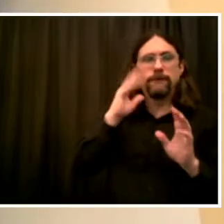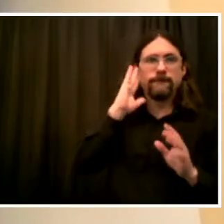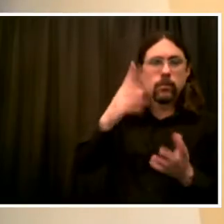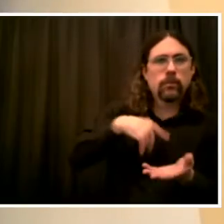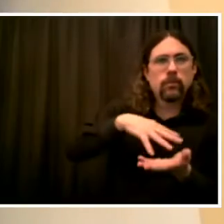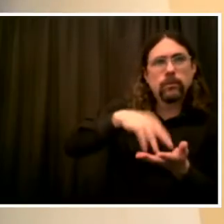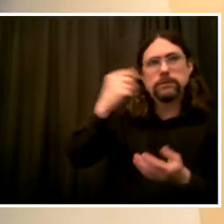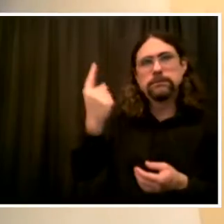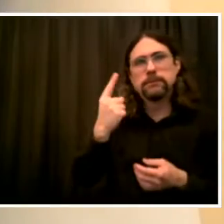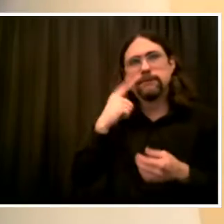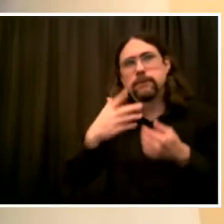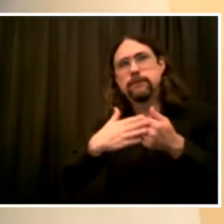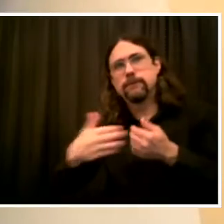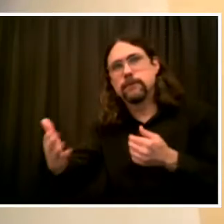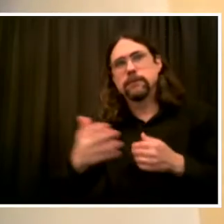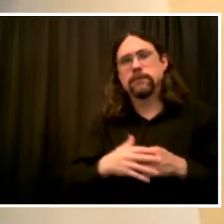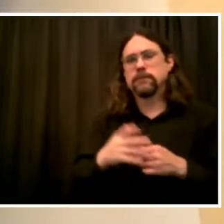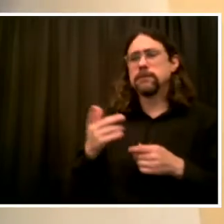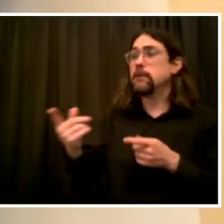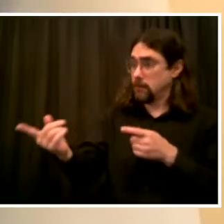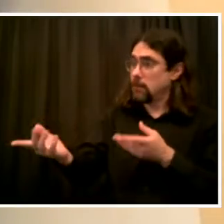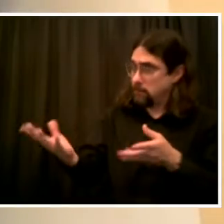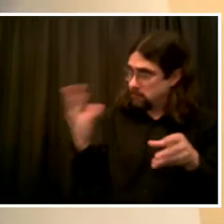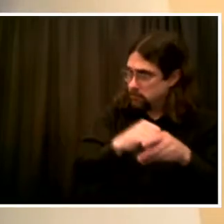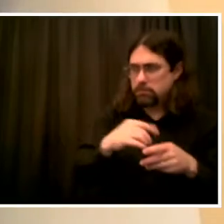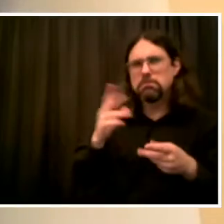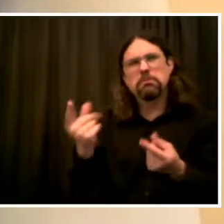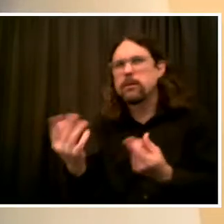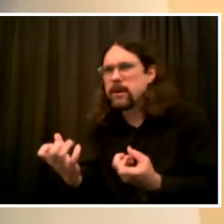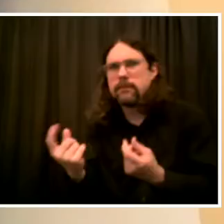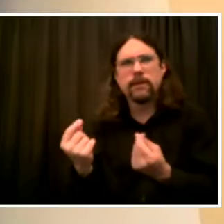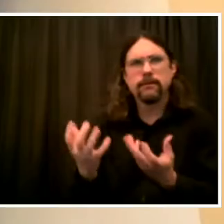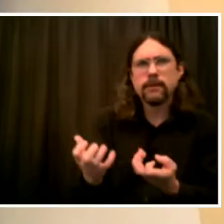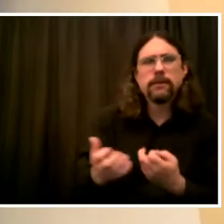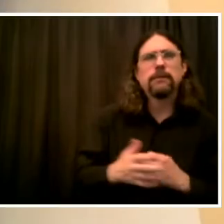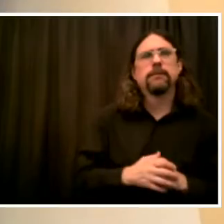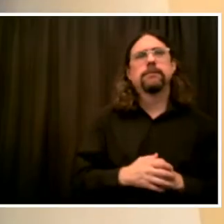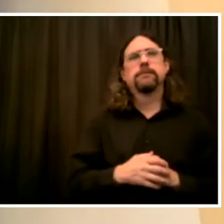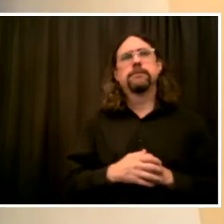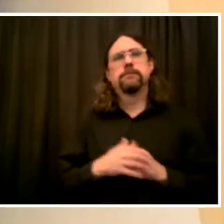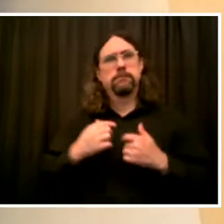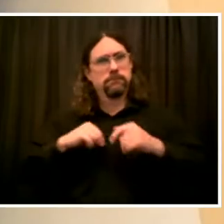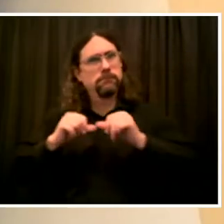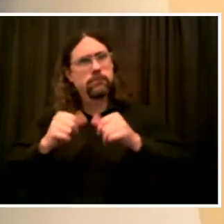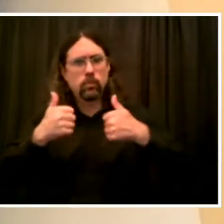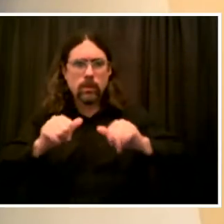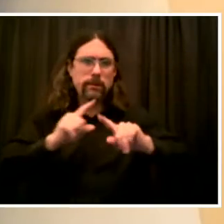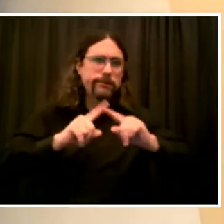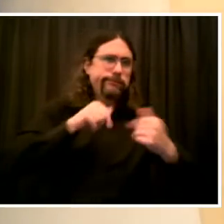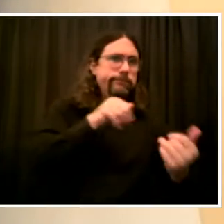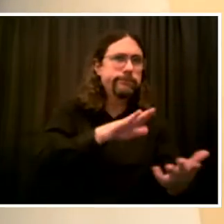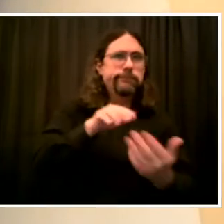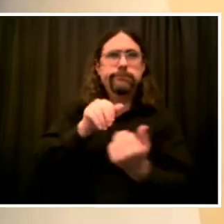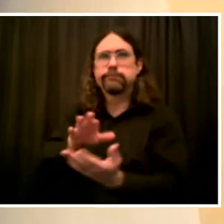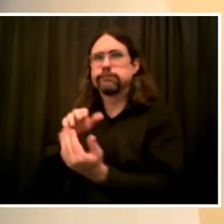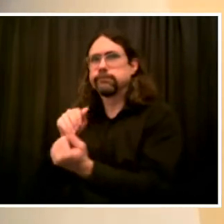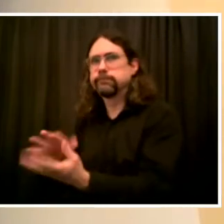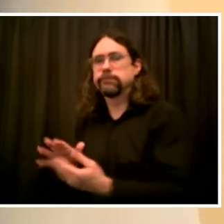LEARN MORE ABOUT WHAT MIGHT BE THE THING THAT HELP THEM. LET'S NOT FORGET, WE'RE ADDING TOOLS.